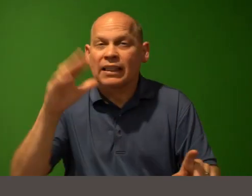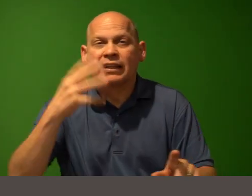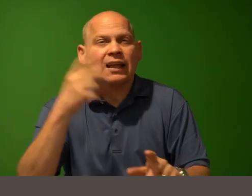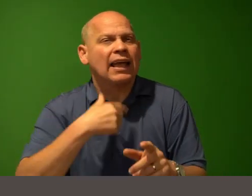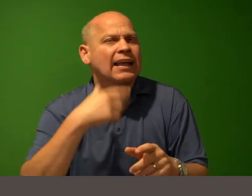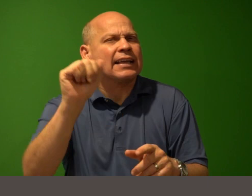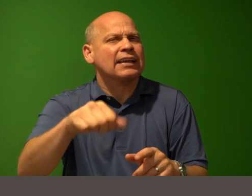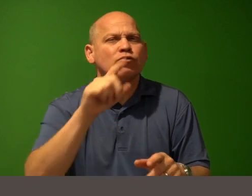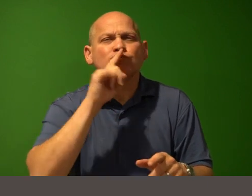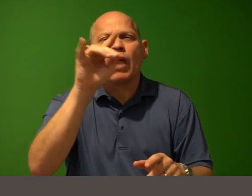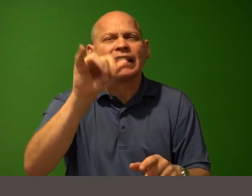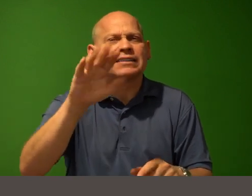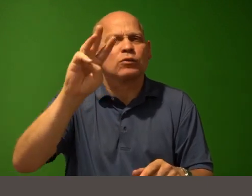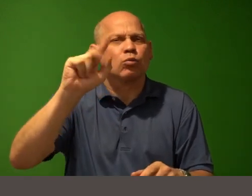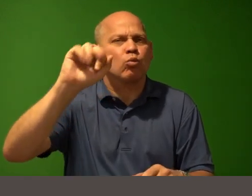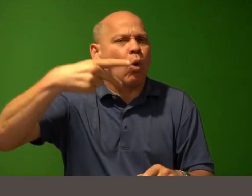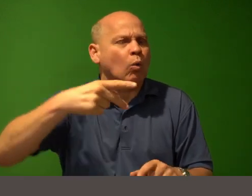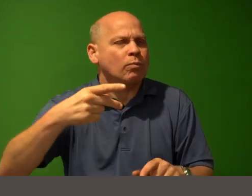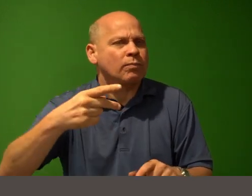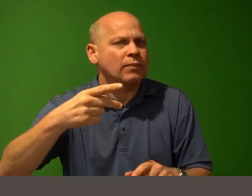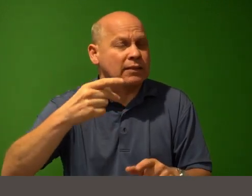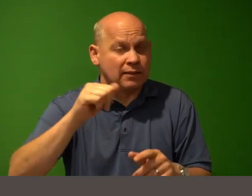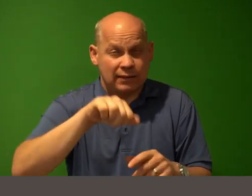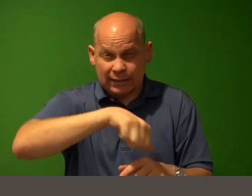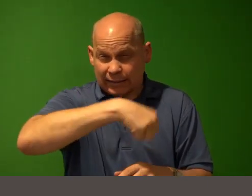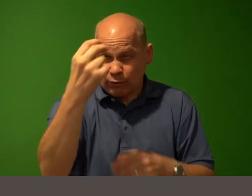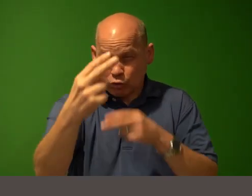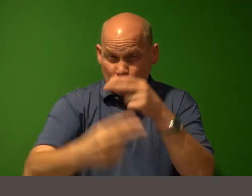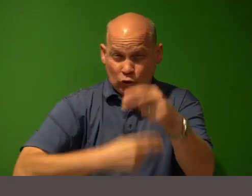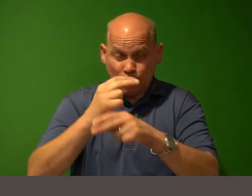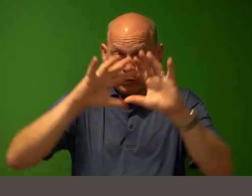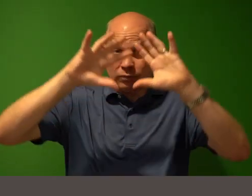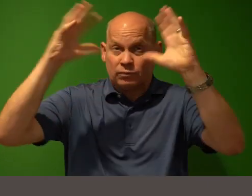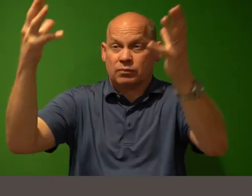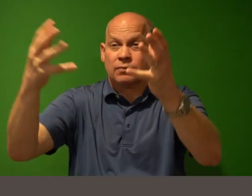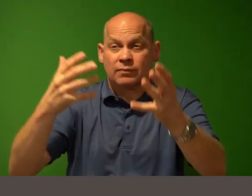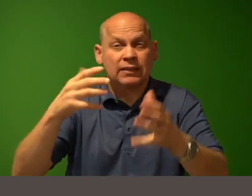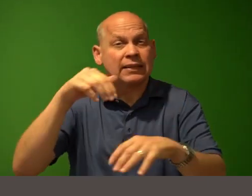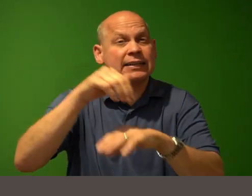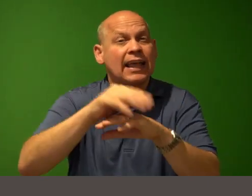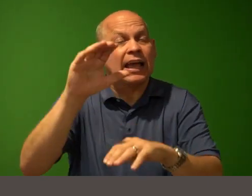In another universe, Nightcrawler led the X-Men